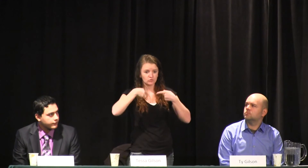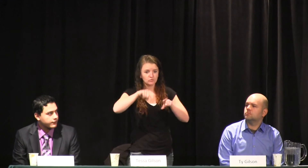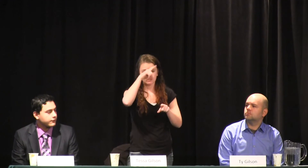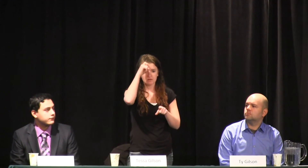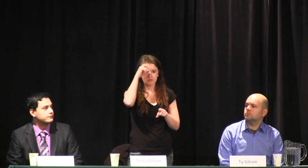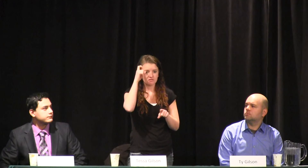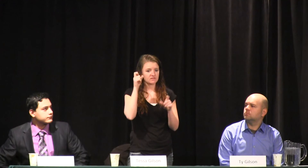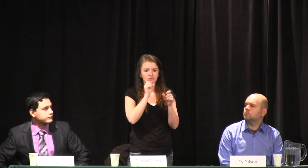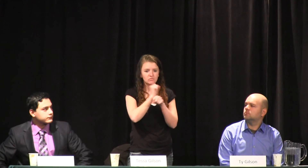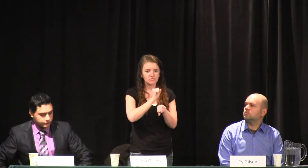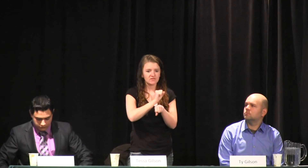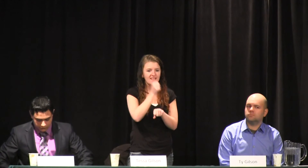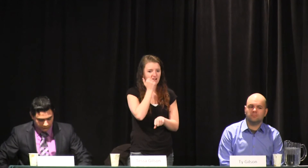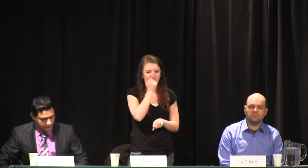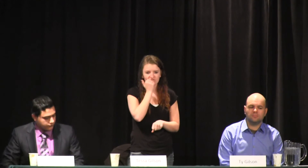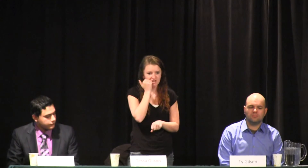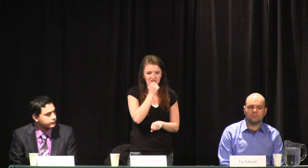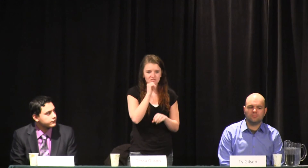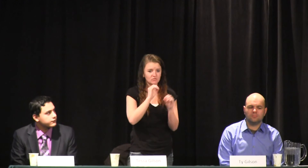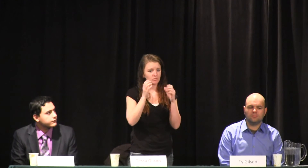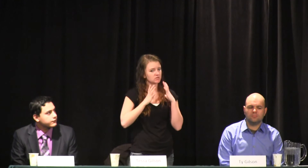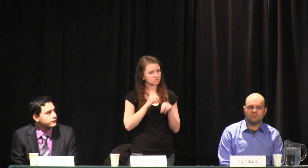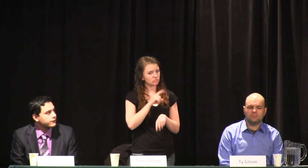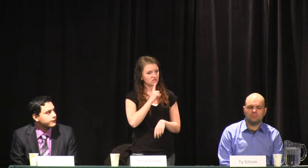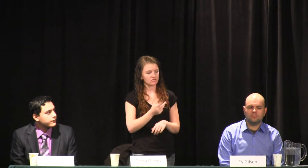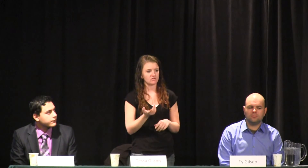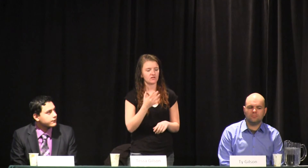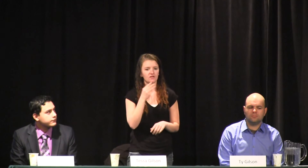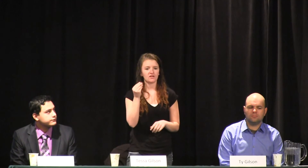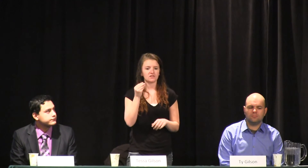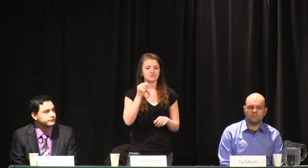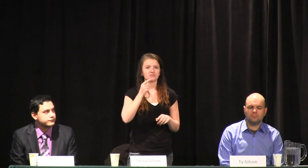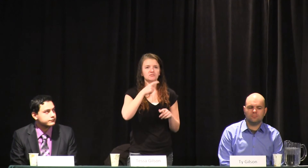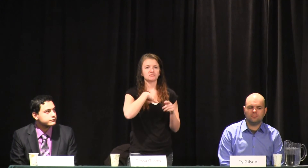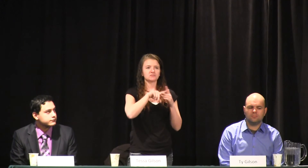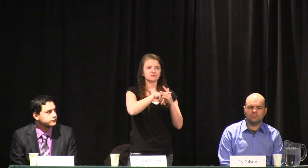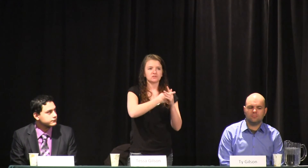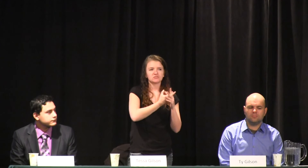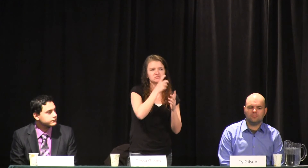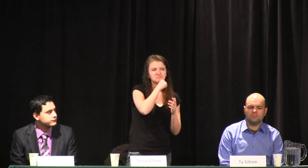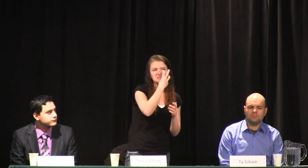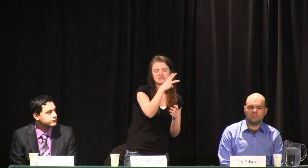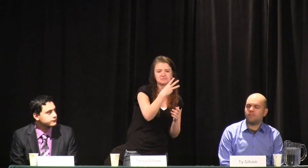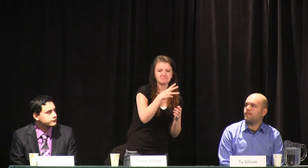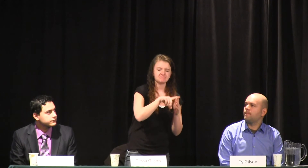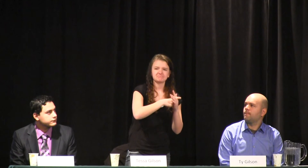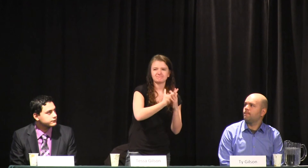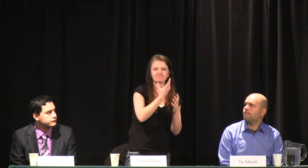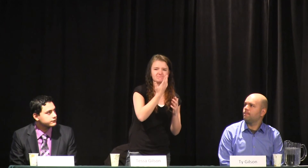and I also was raking hay in the summer. So we really didn't have a break in the summer we worked.